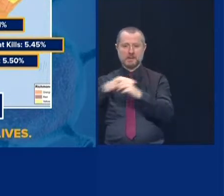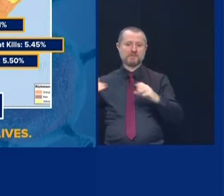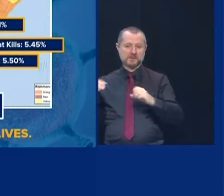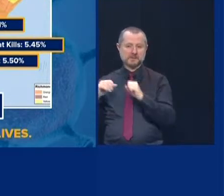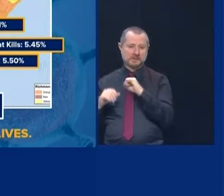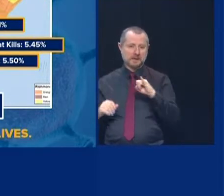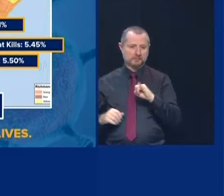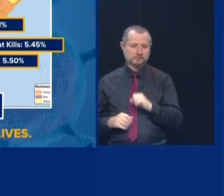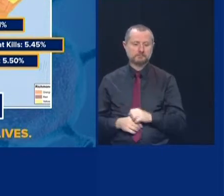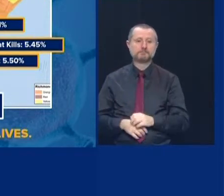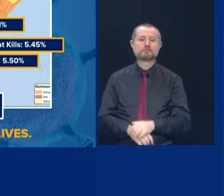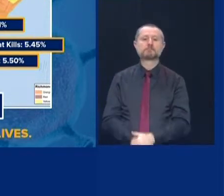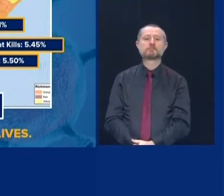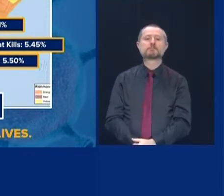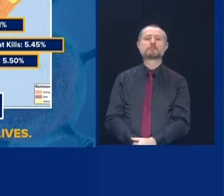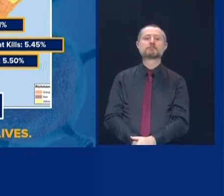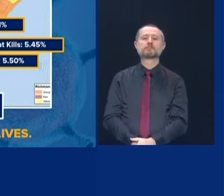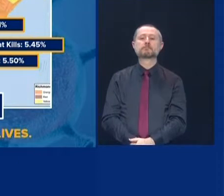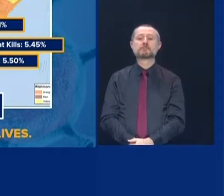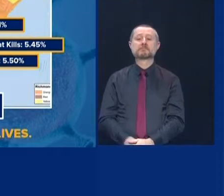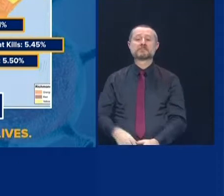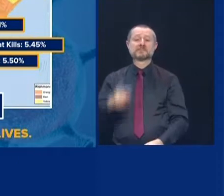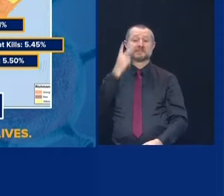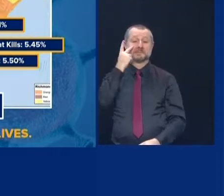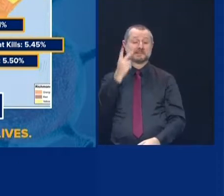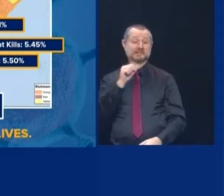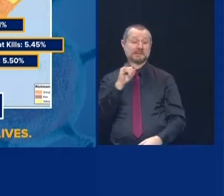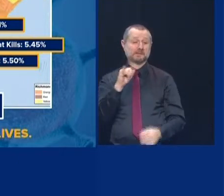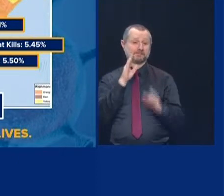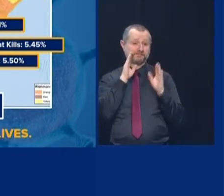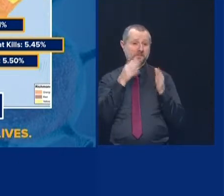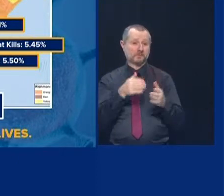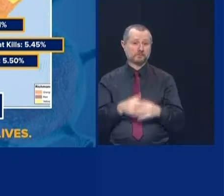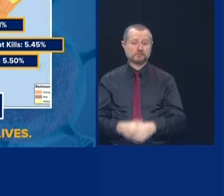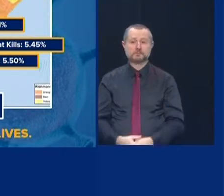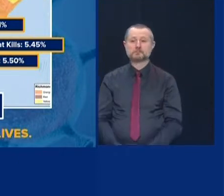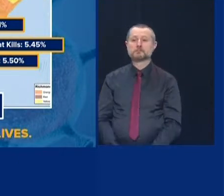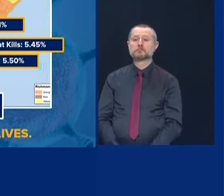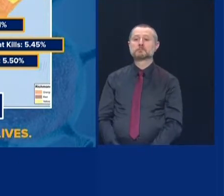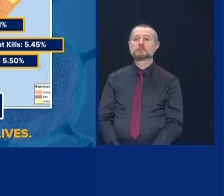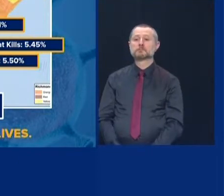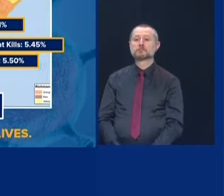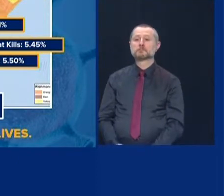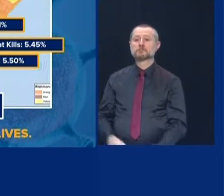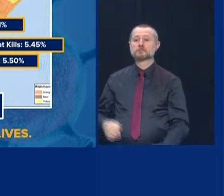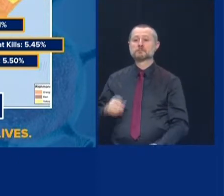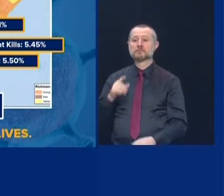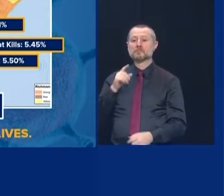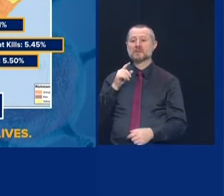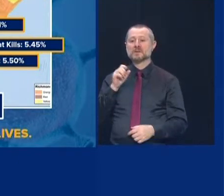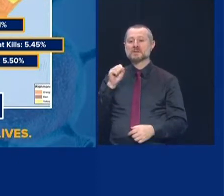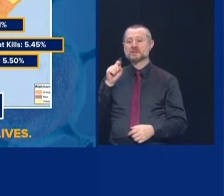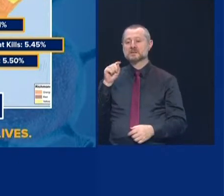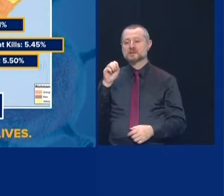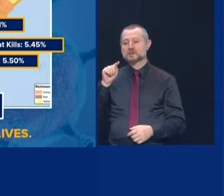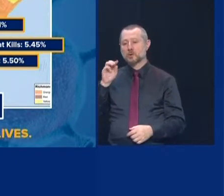STATEN ISLAND, PART IS A YELLOW ZONE, PART IS AN ORANGE ZONE.